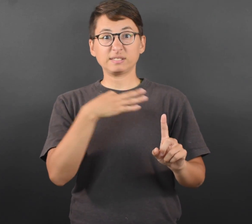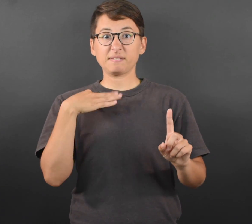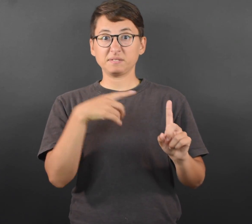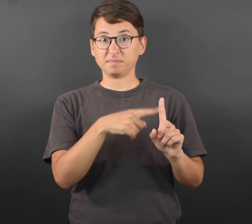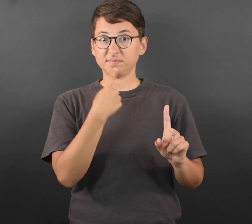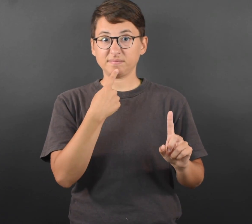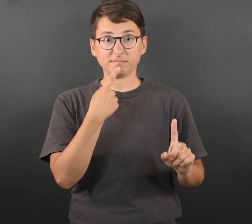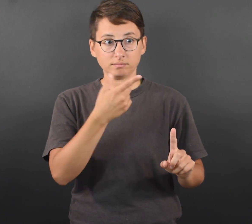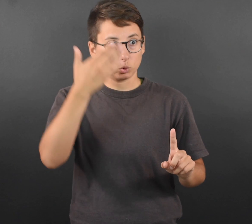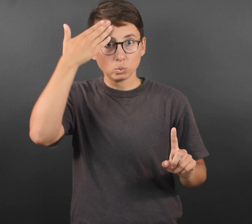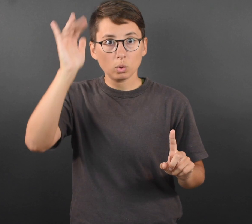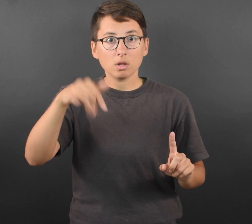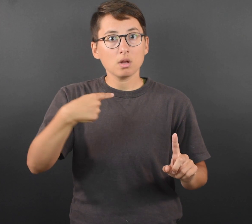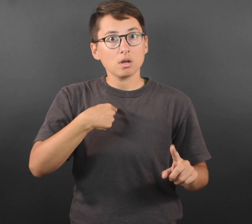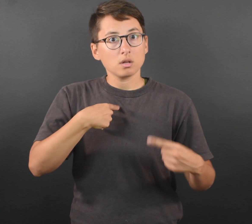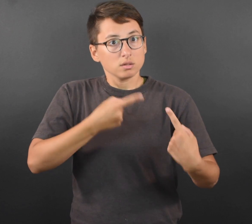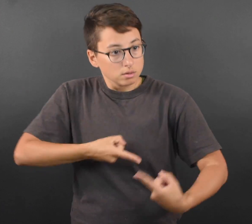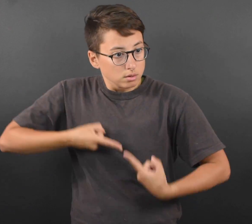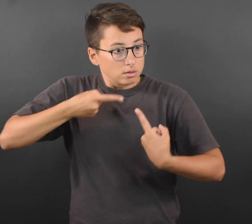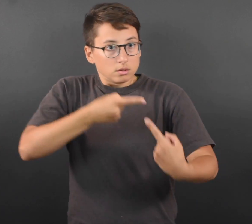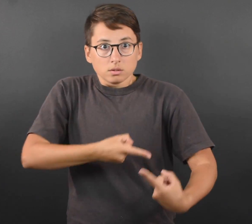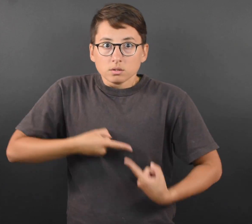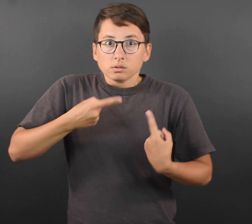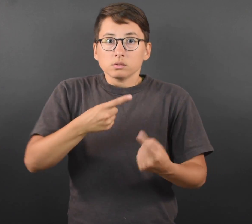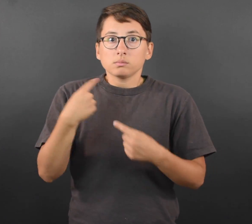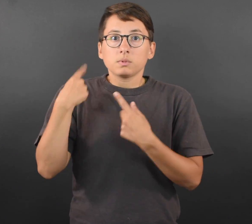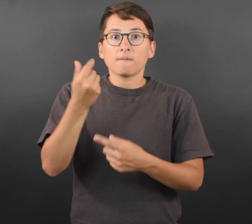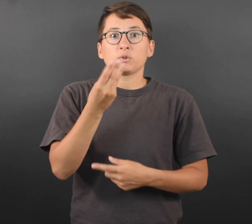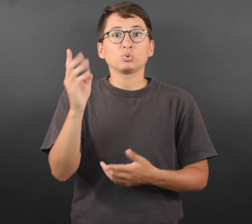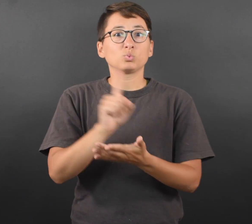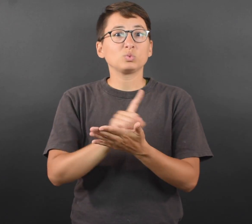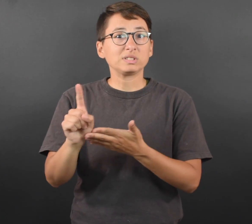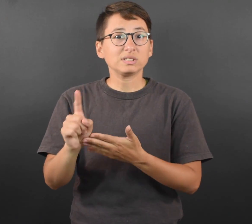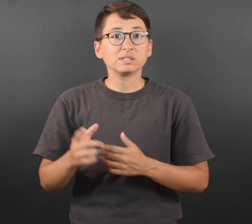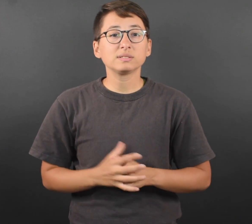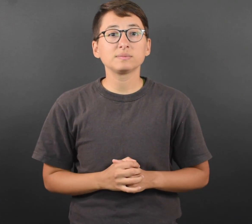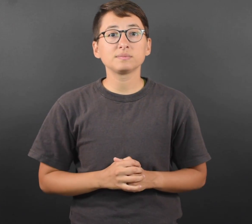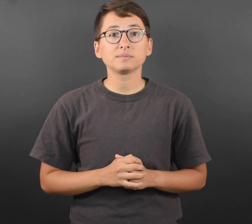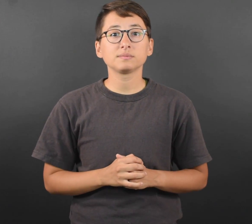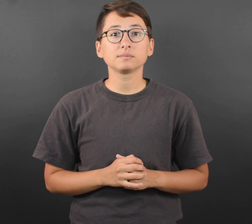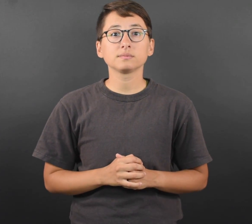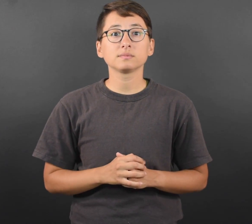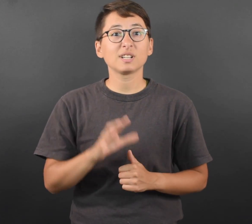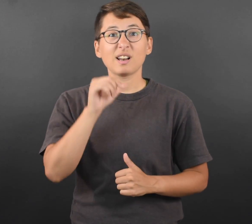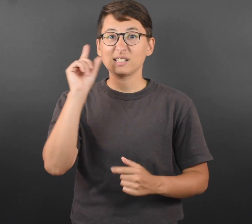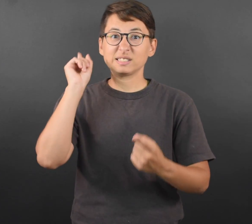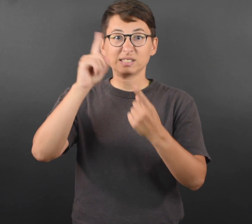care physician suggested she work with the post- COVID clinic. “Even my staff didn't